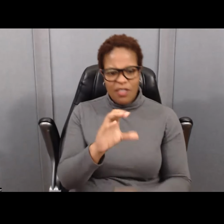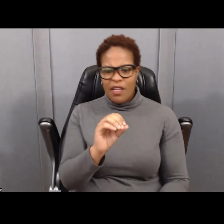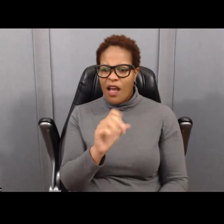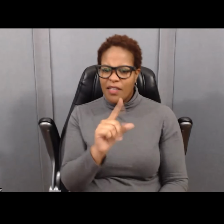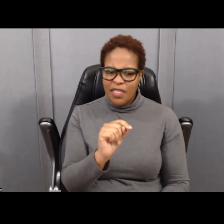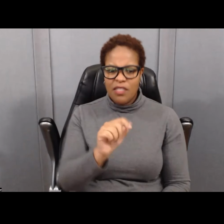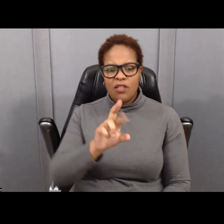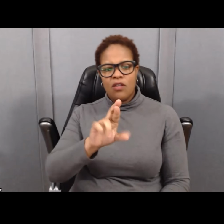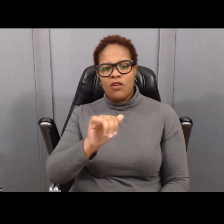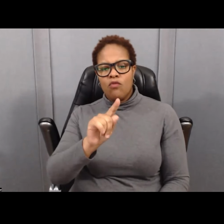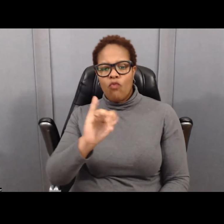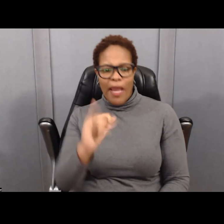But when we're talking about narrator,